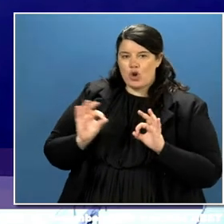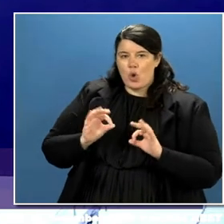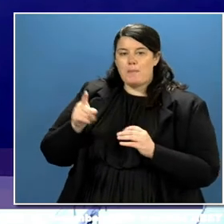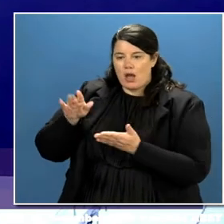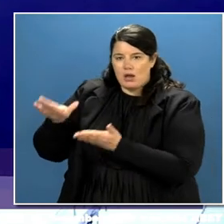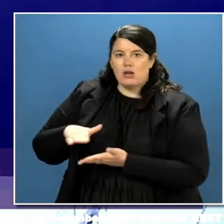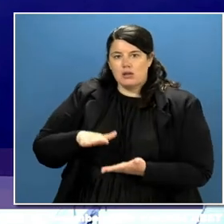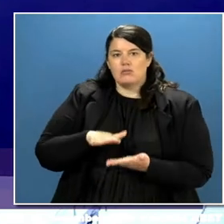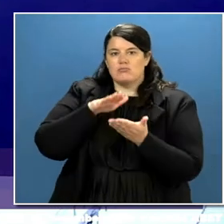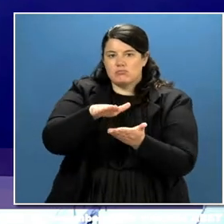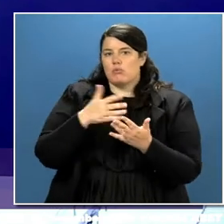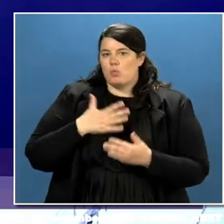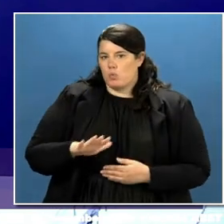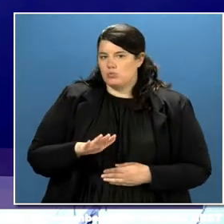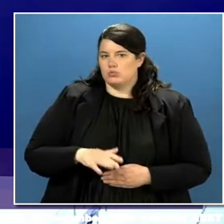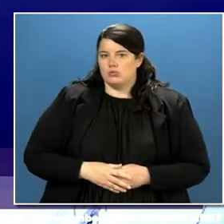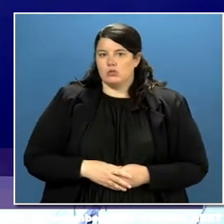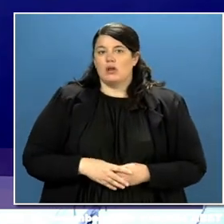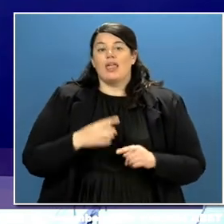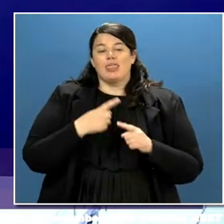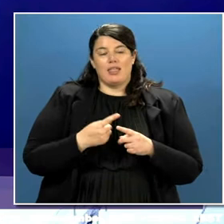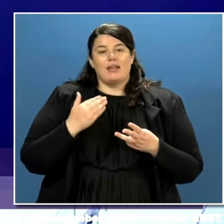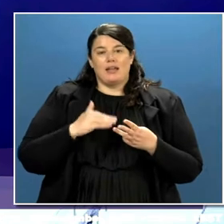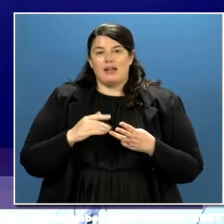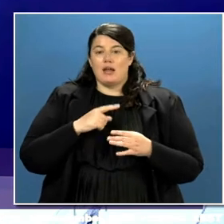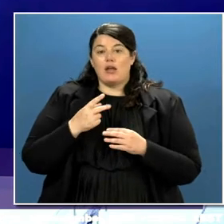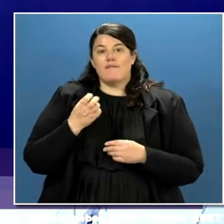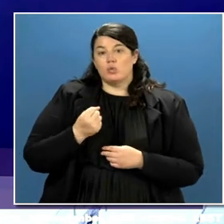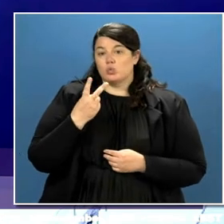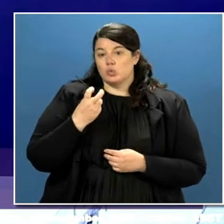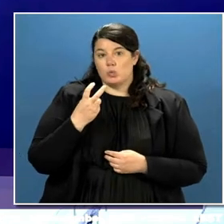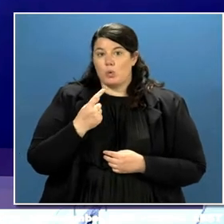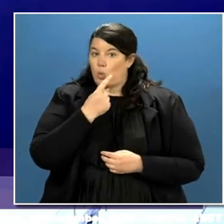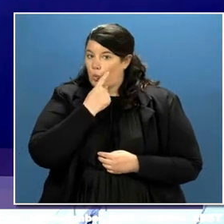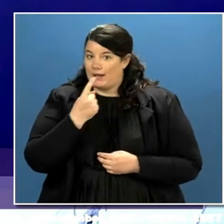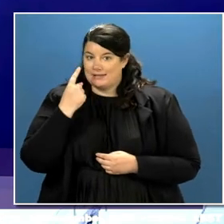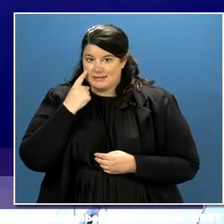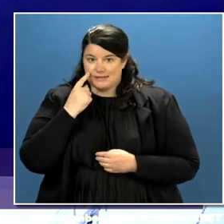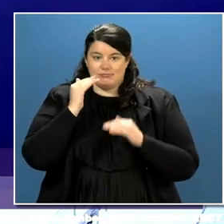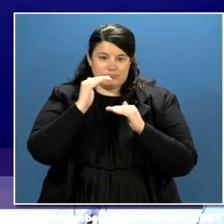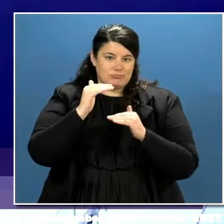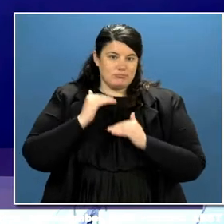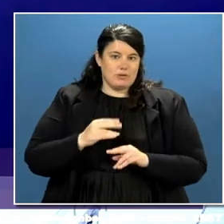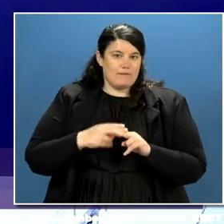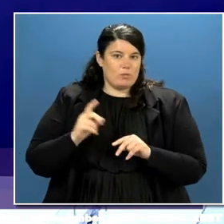to the Royal Commission, and then we'll turn to our final two sets of witnesses for the day.